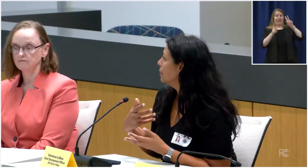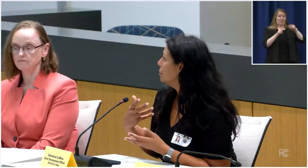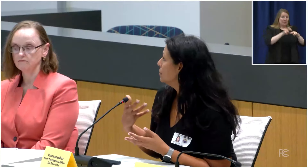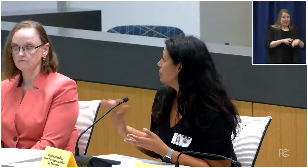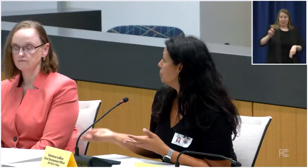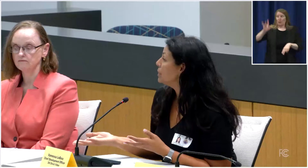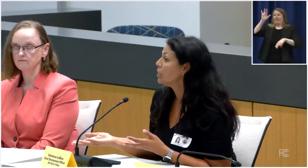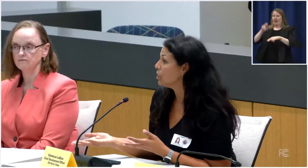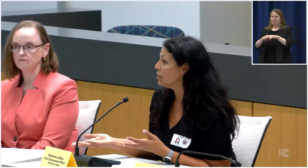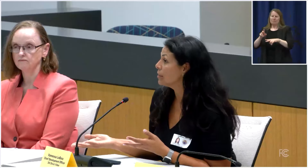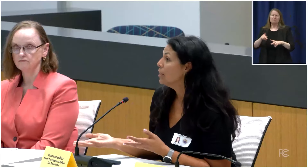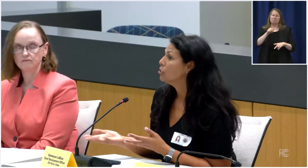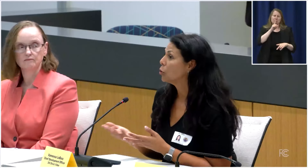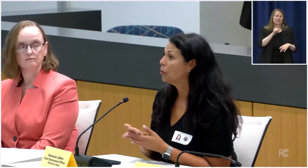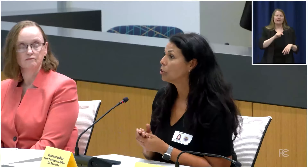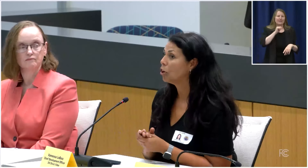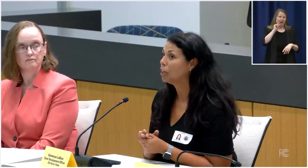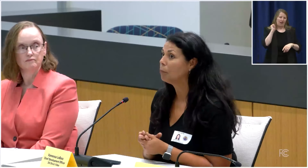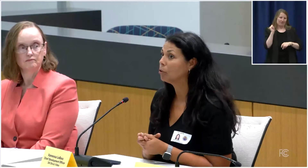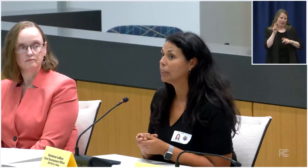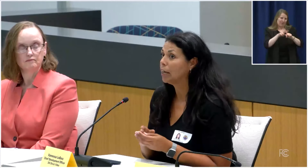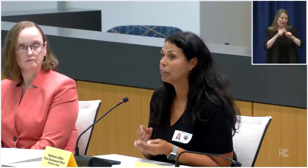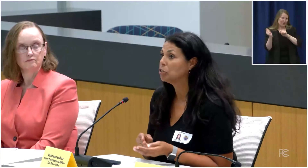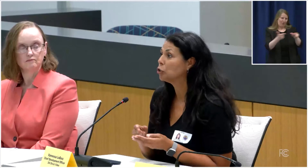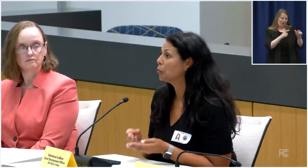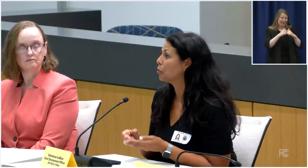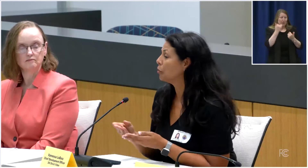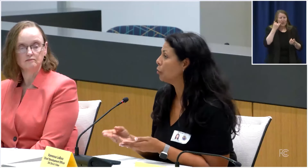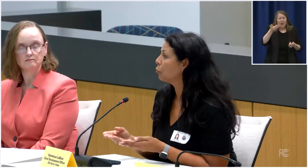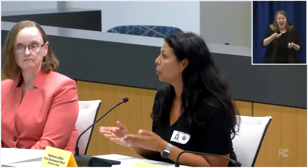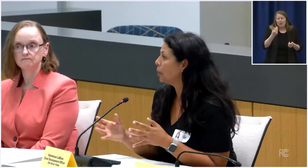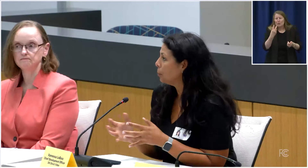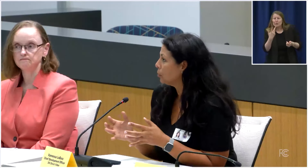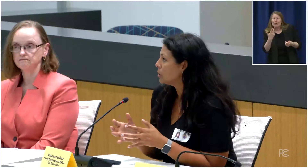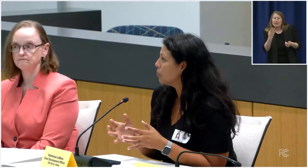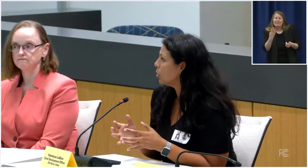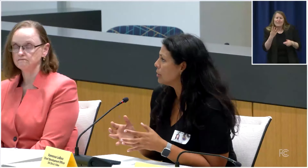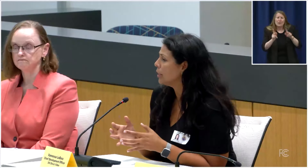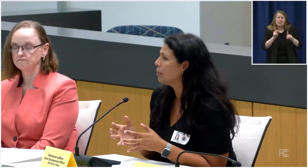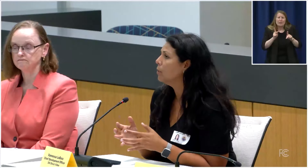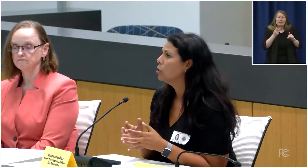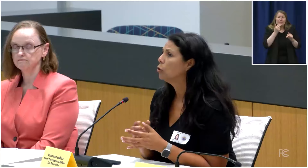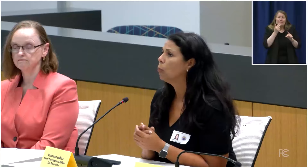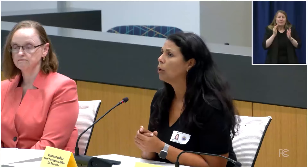MAYBE FOUR, A TEAM OF FIVE. NOT ALL AGENCIES NEED A DOZEN NEW POSITIONS.